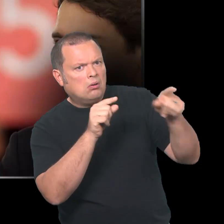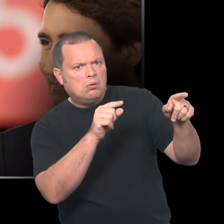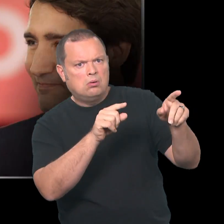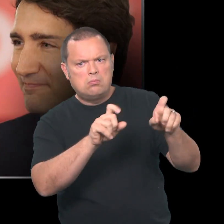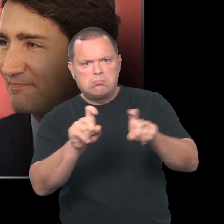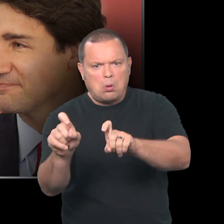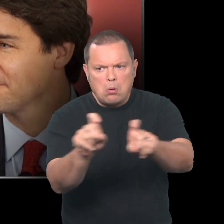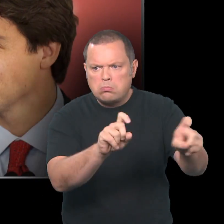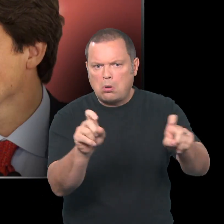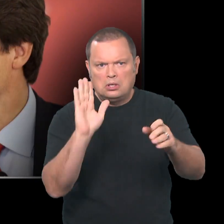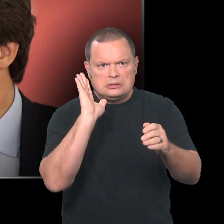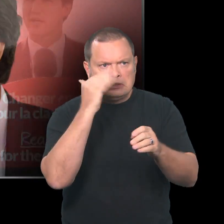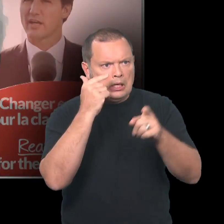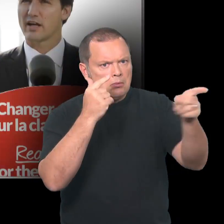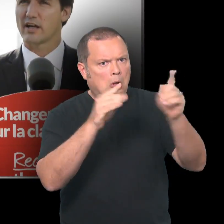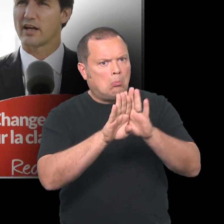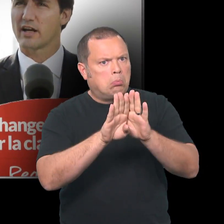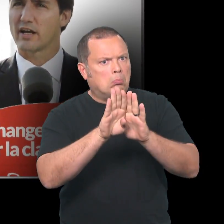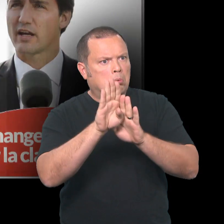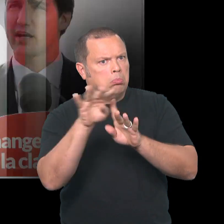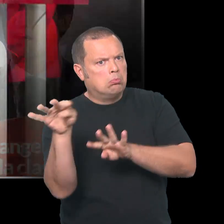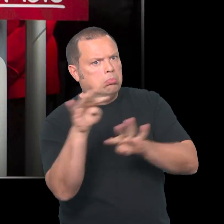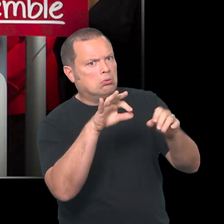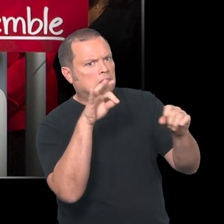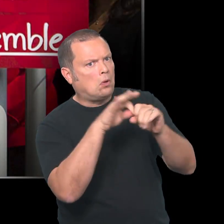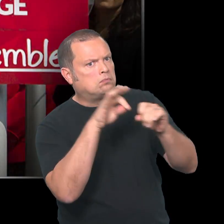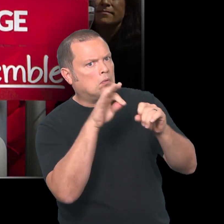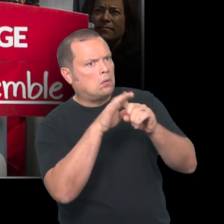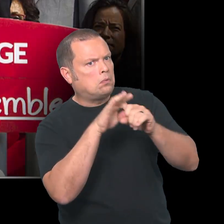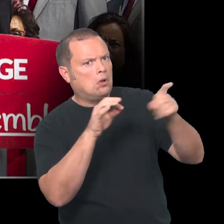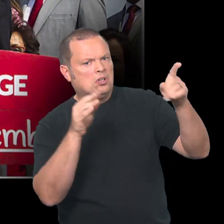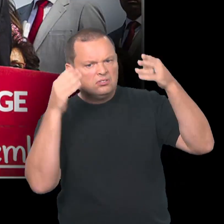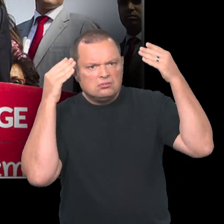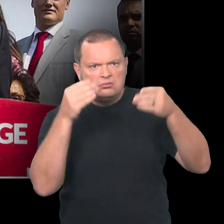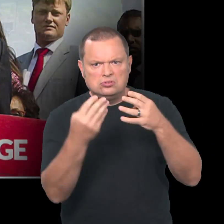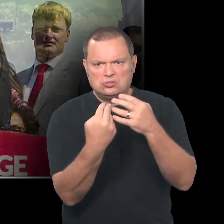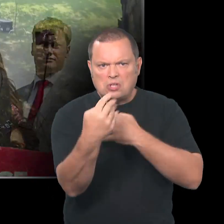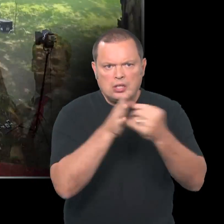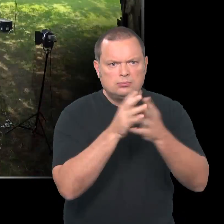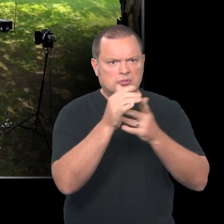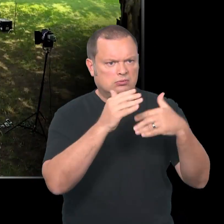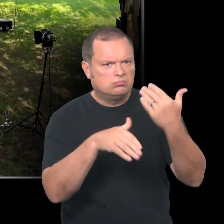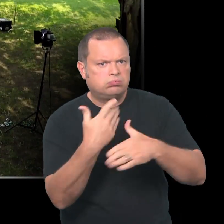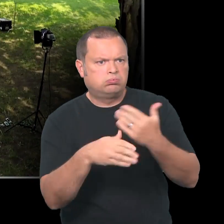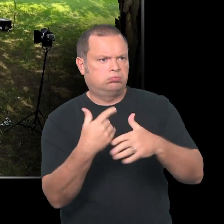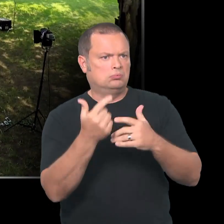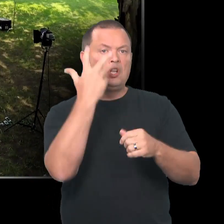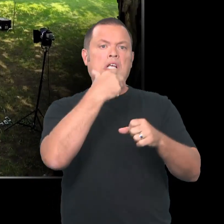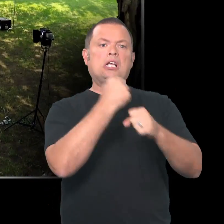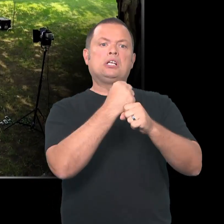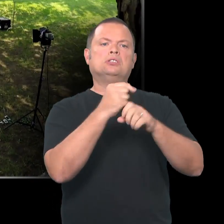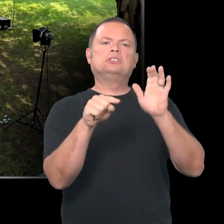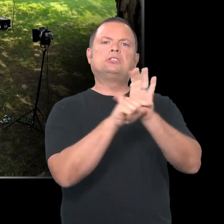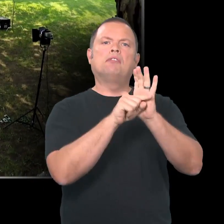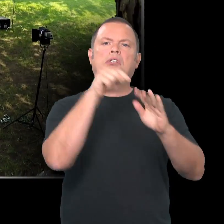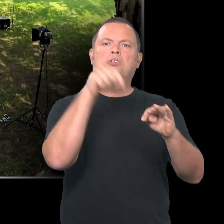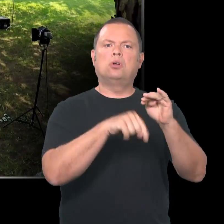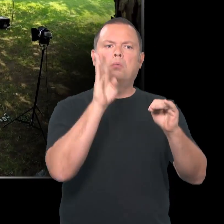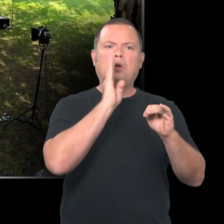Since then, he has climbed in the polls. Promising openness, transparency, and three years of deficits.